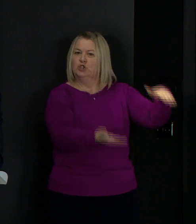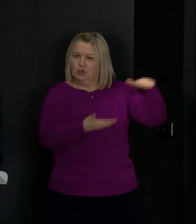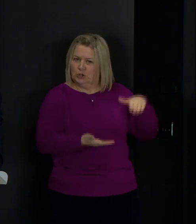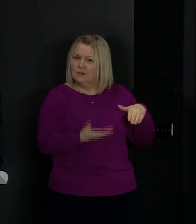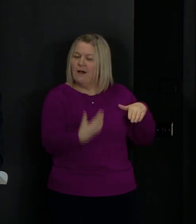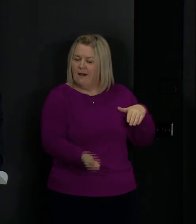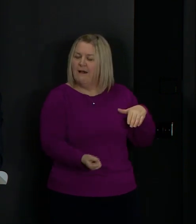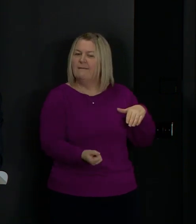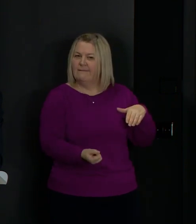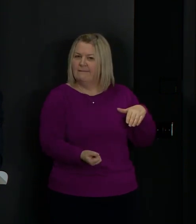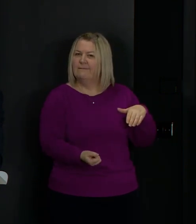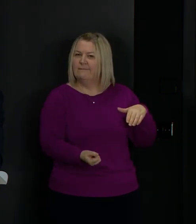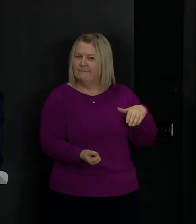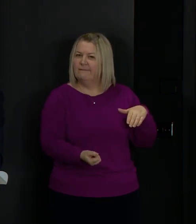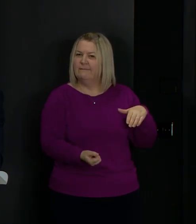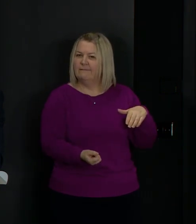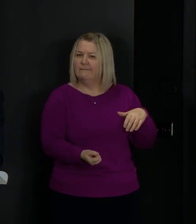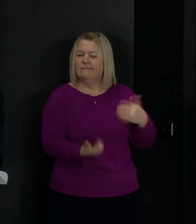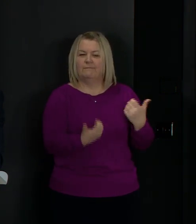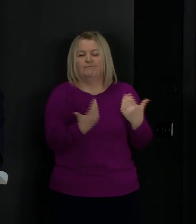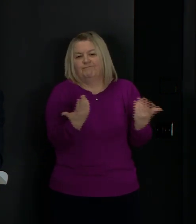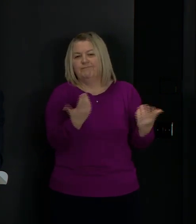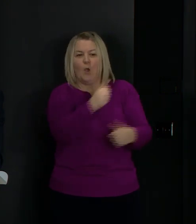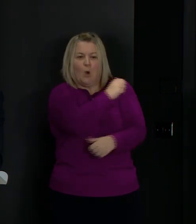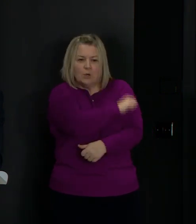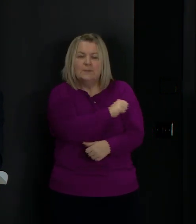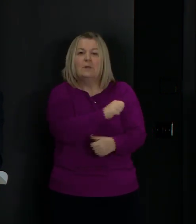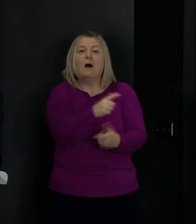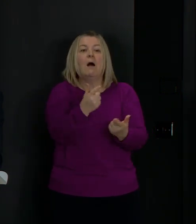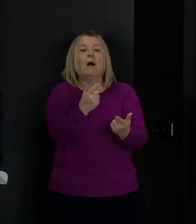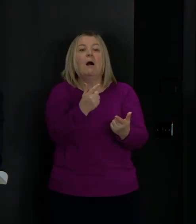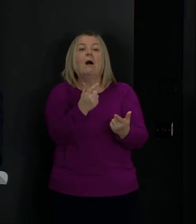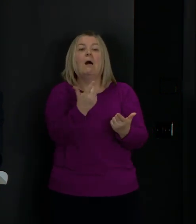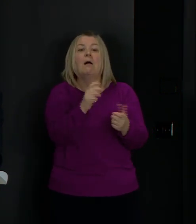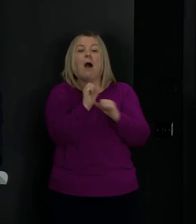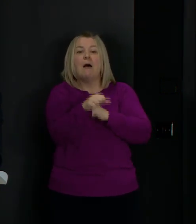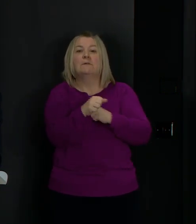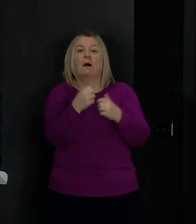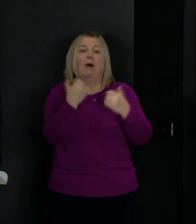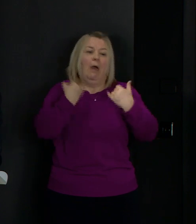through the kind of hospital journey to ICU as well. Once we have that kind of data we